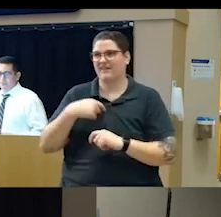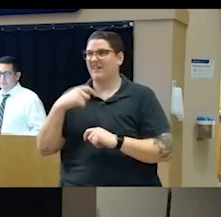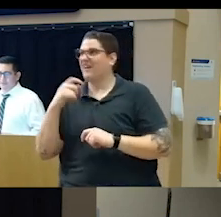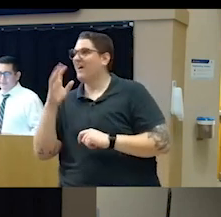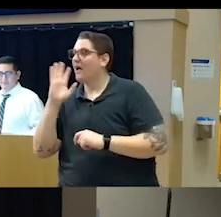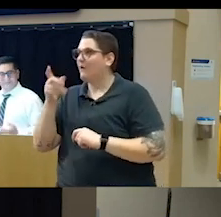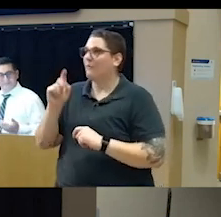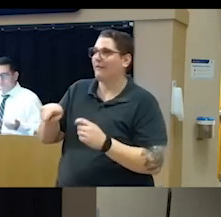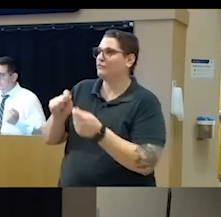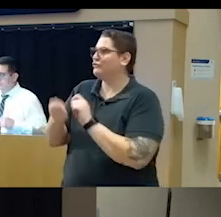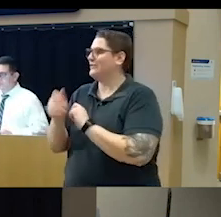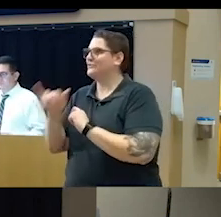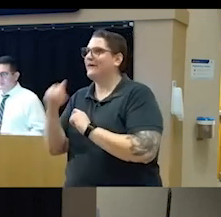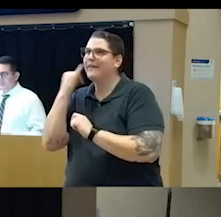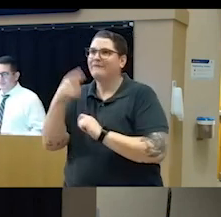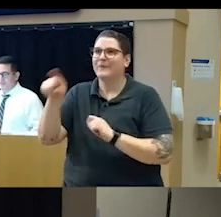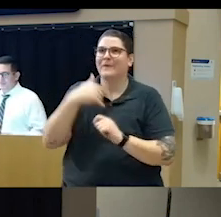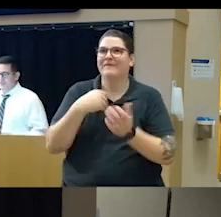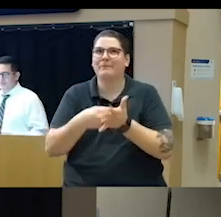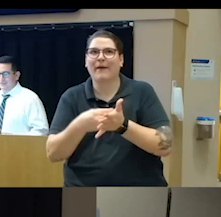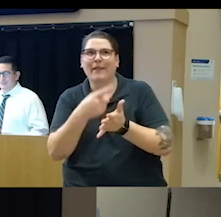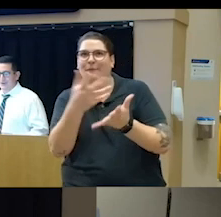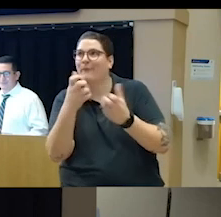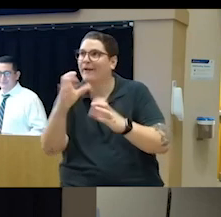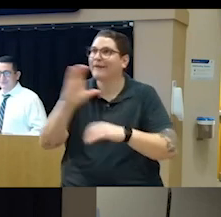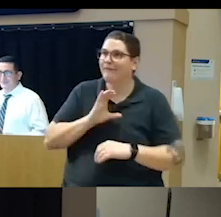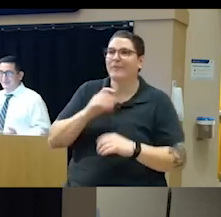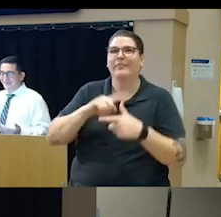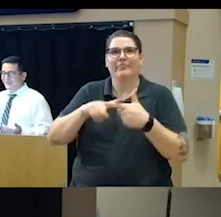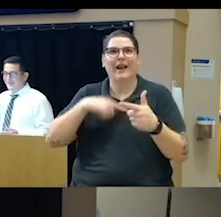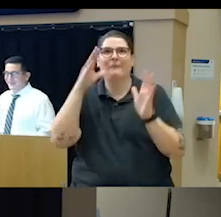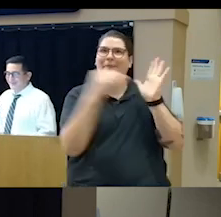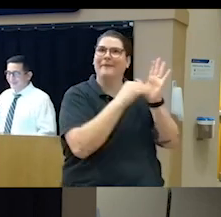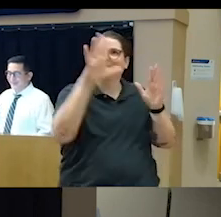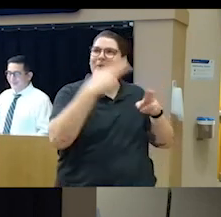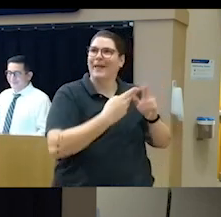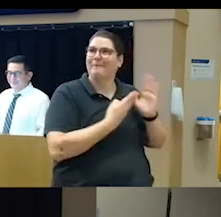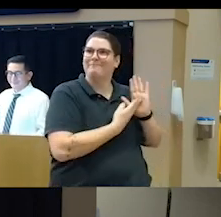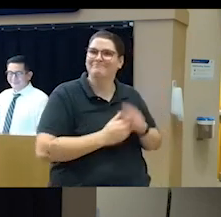the room happens to have you know money that they they would like to offer so uh